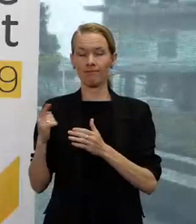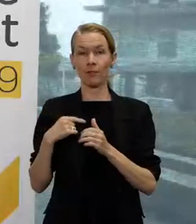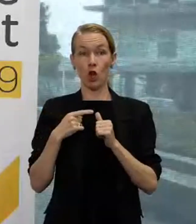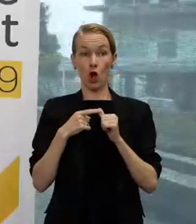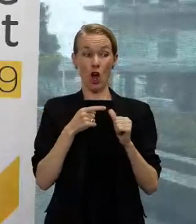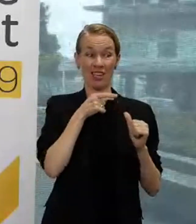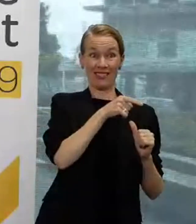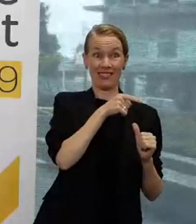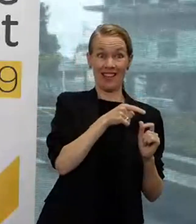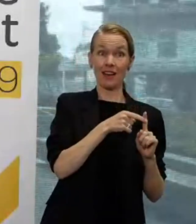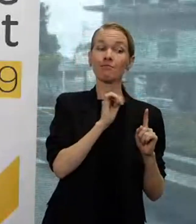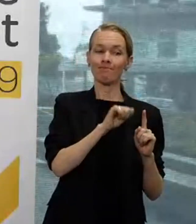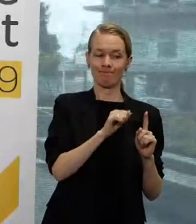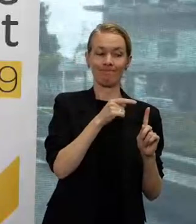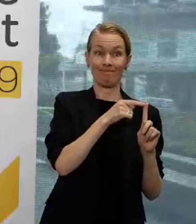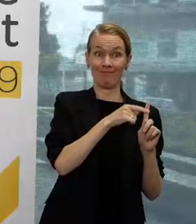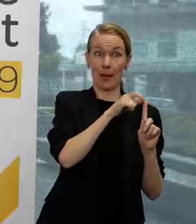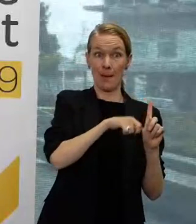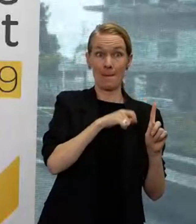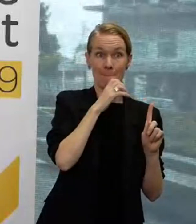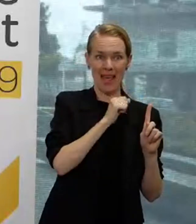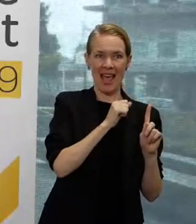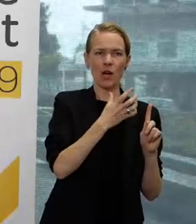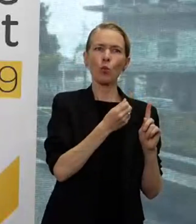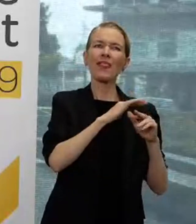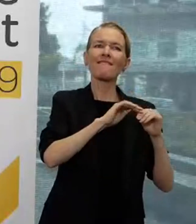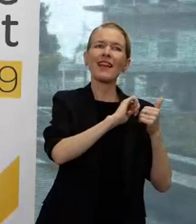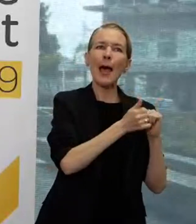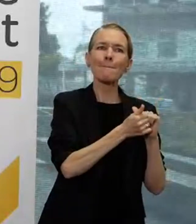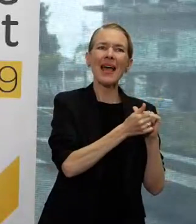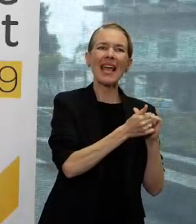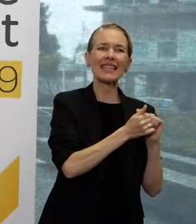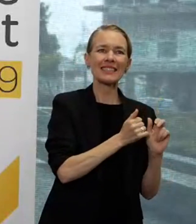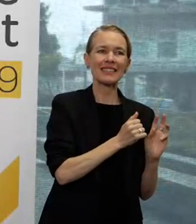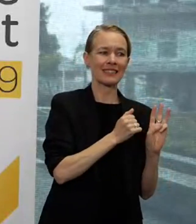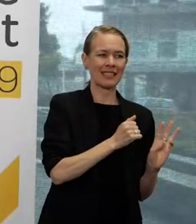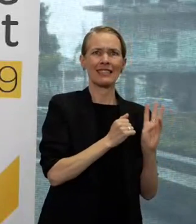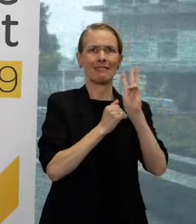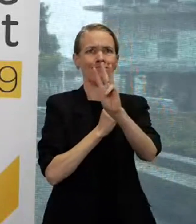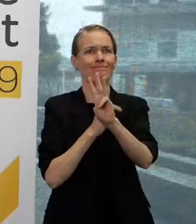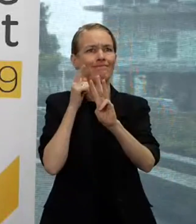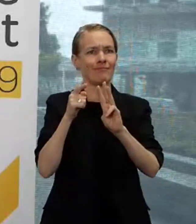are actually in Jet Park now being tested. + In terms of the ship when it comes